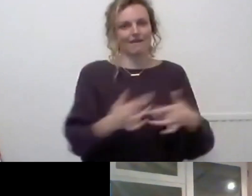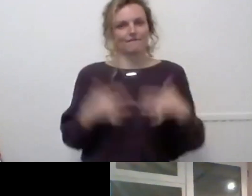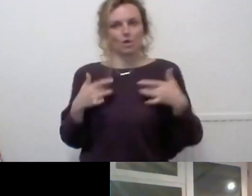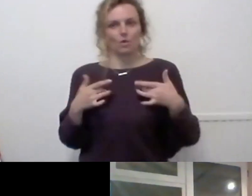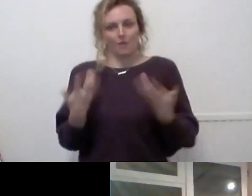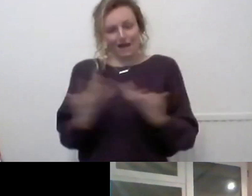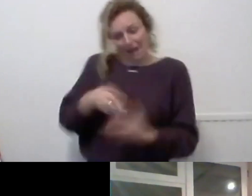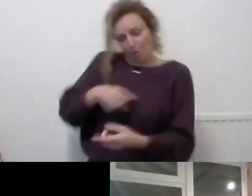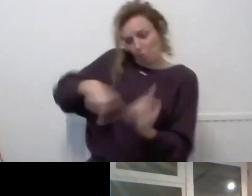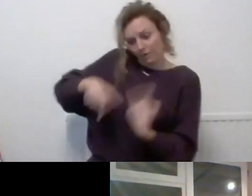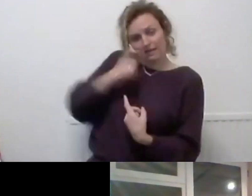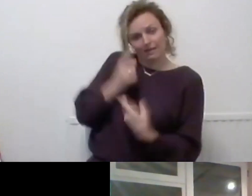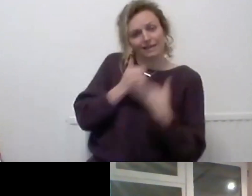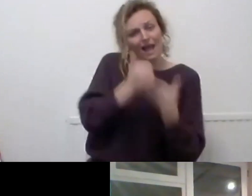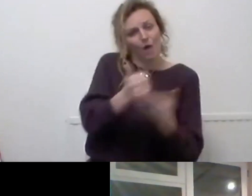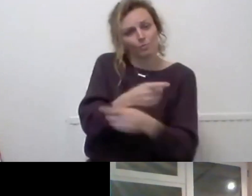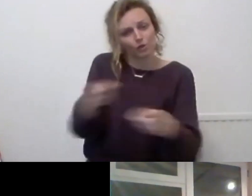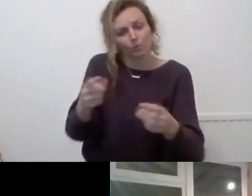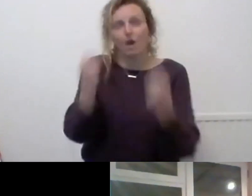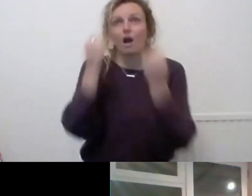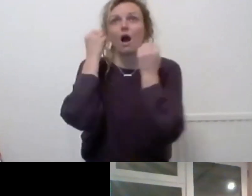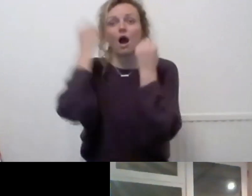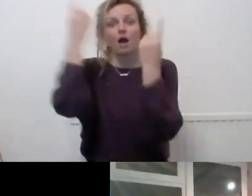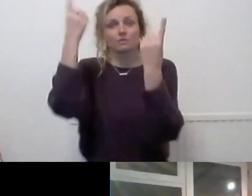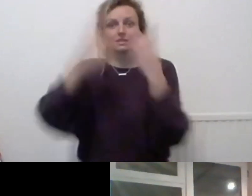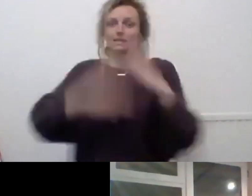develop your understanding of particular aspects, and that may be about COVID, it might be about